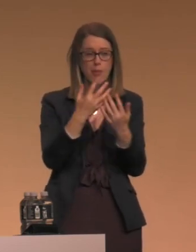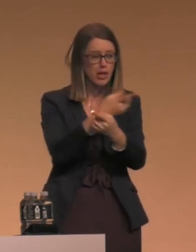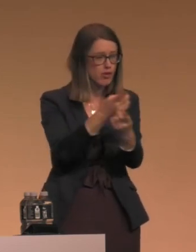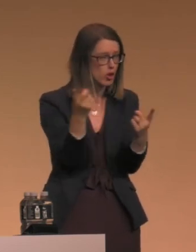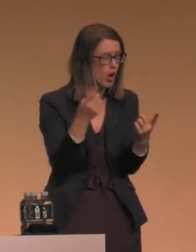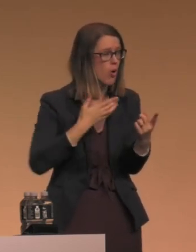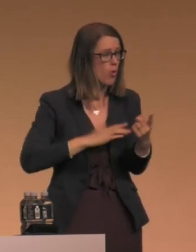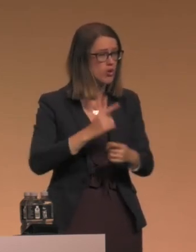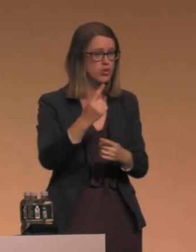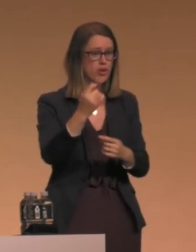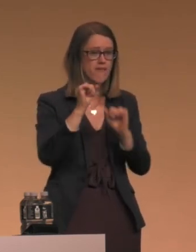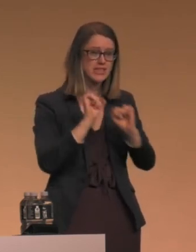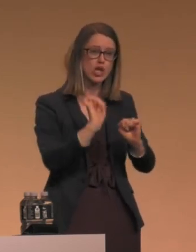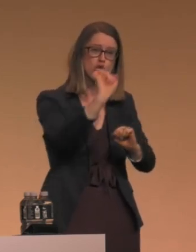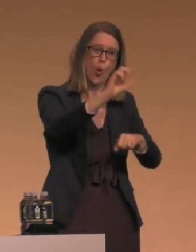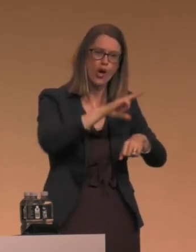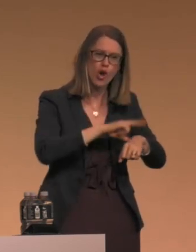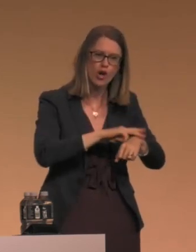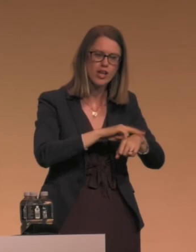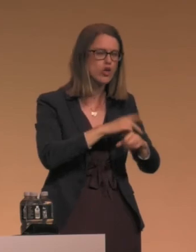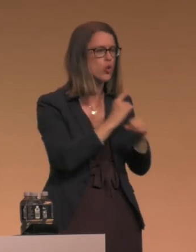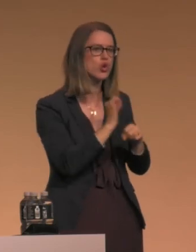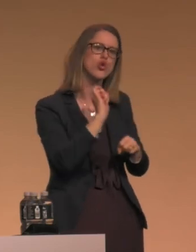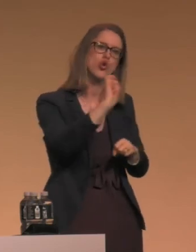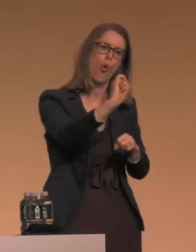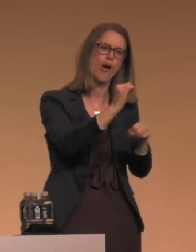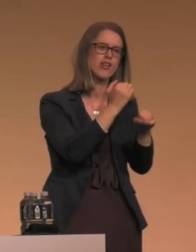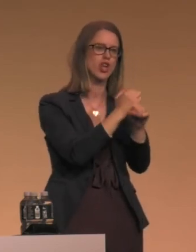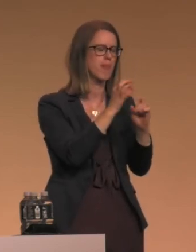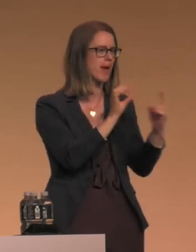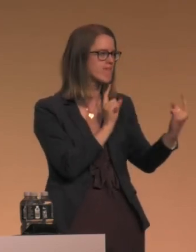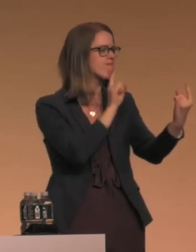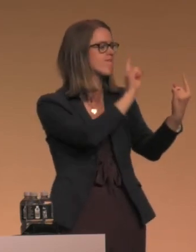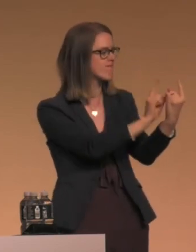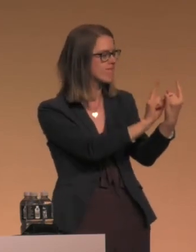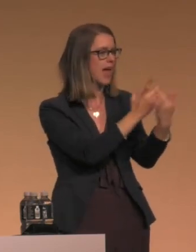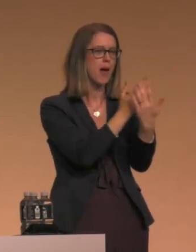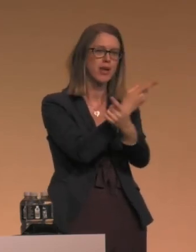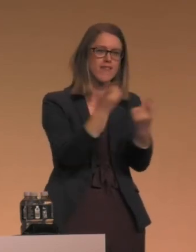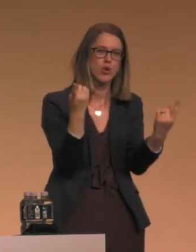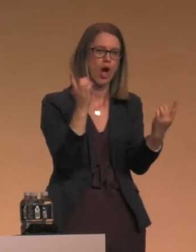would want to go to see your doctor, talk to your GP? How many of you have turned up to your GP